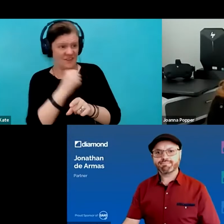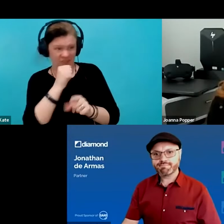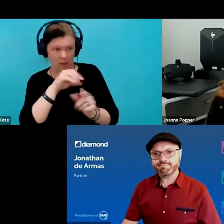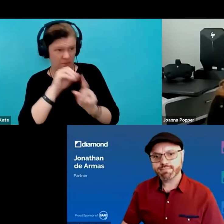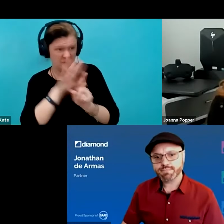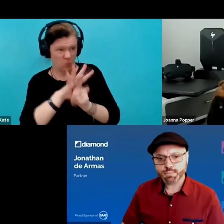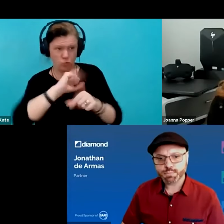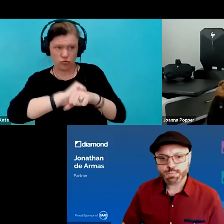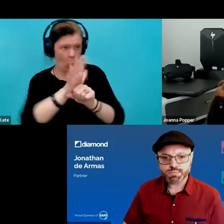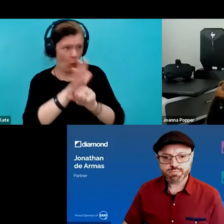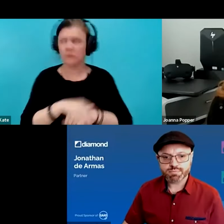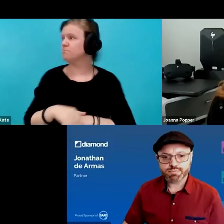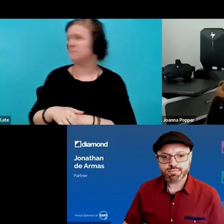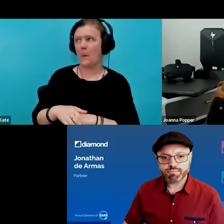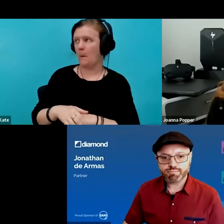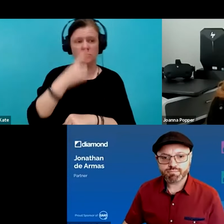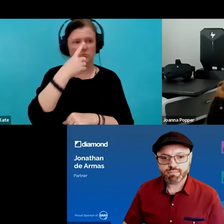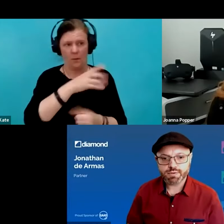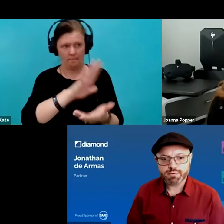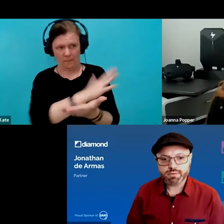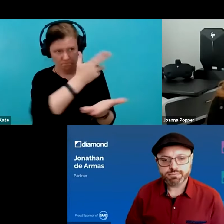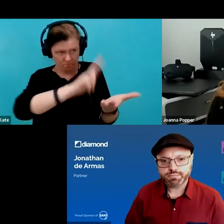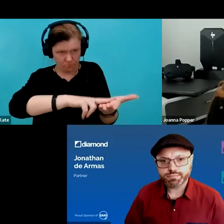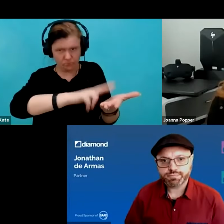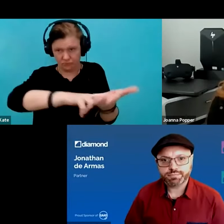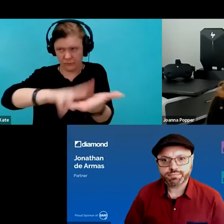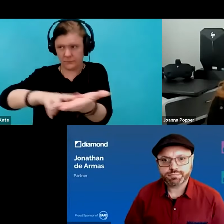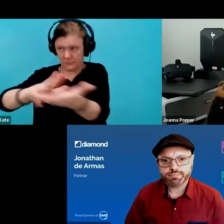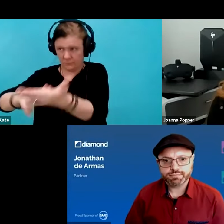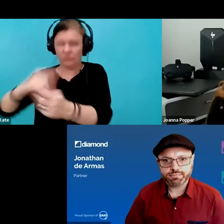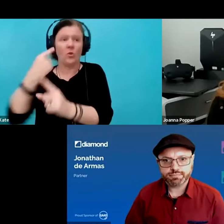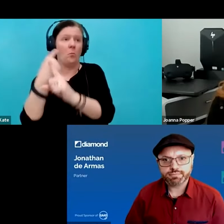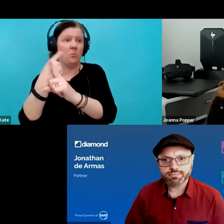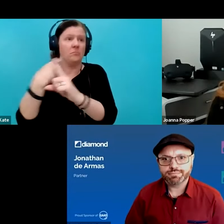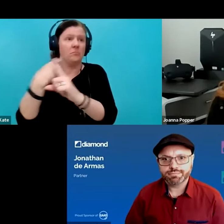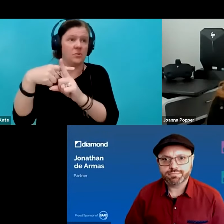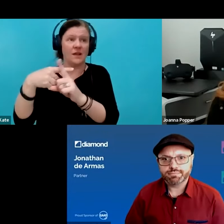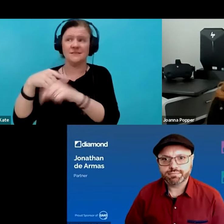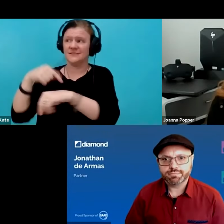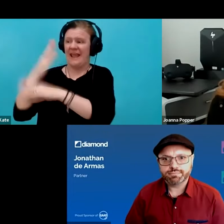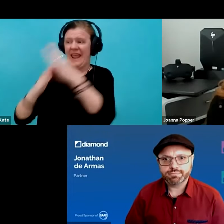covid it in the last 14 days and then hand sanitizer and gloves and eyewear and